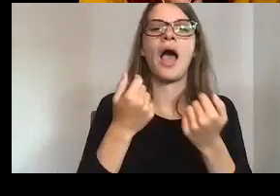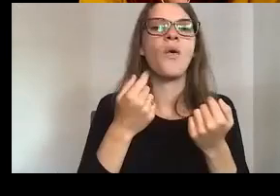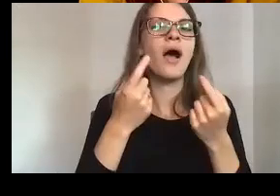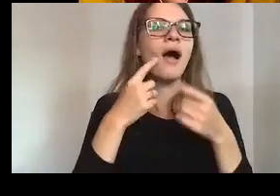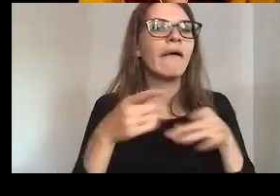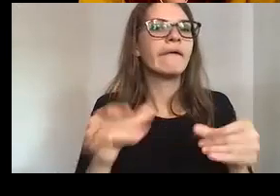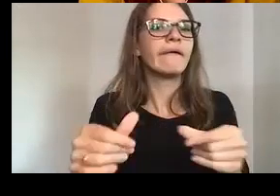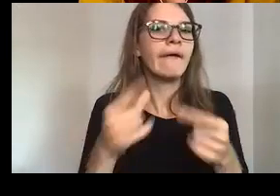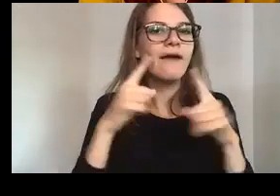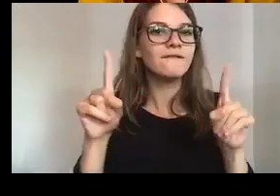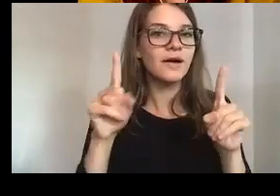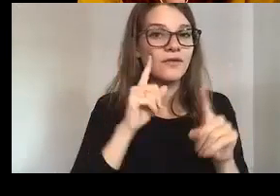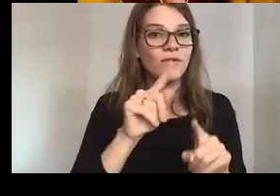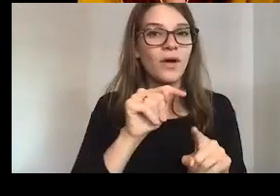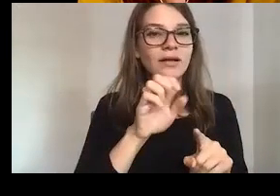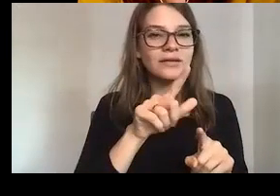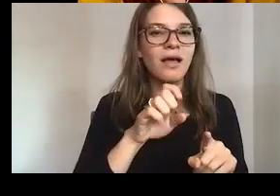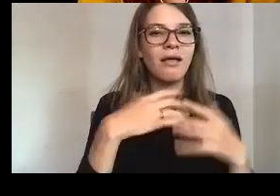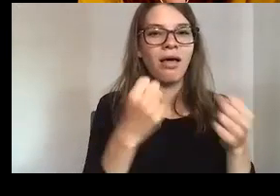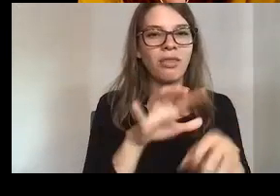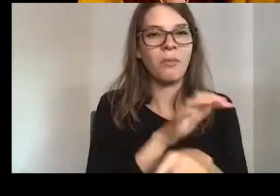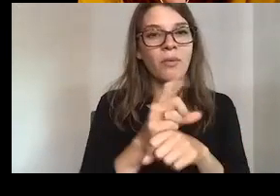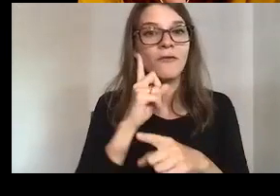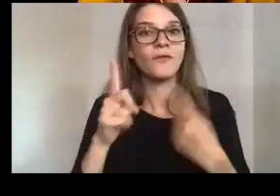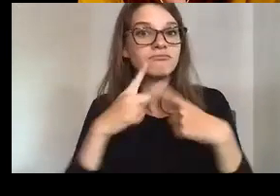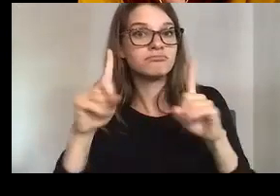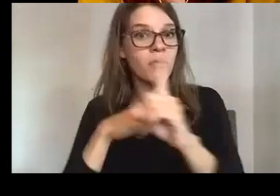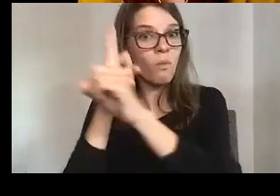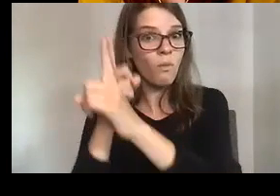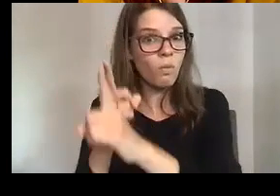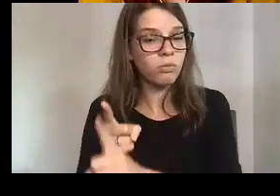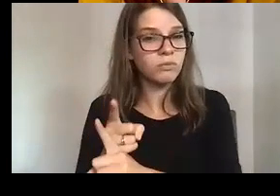achieving our goals and I think something that could be noteworthy here is just